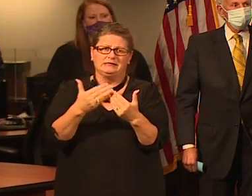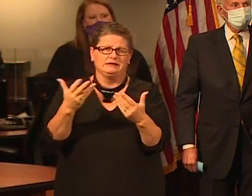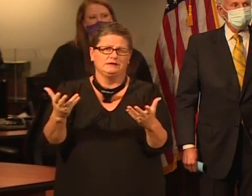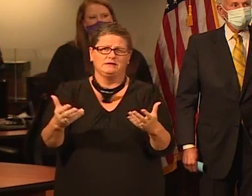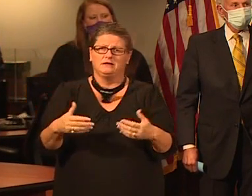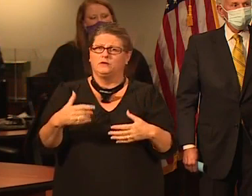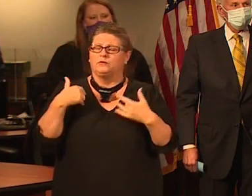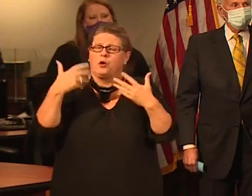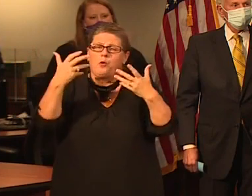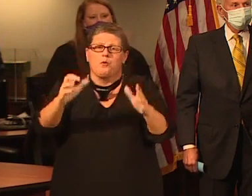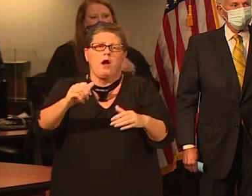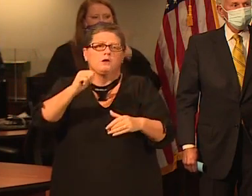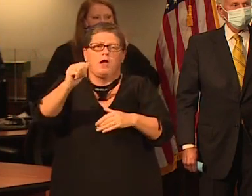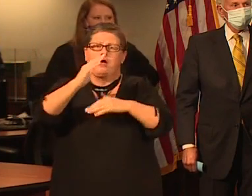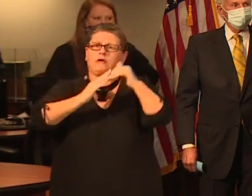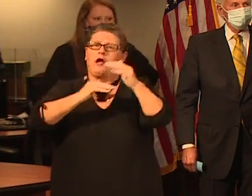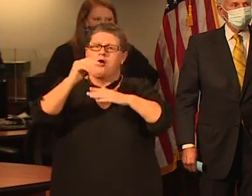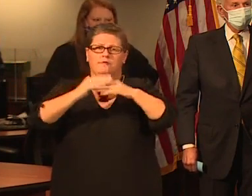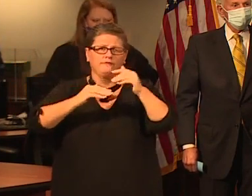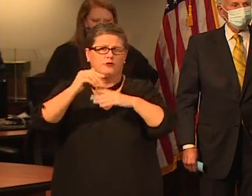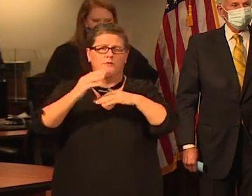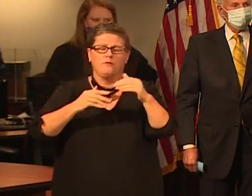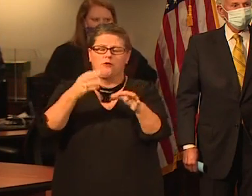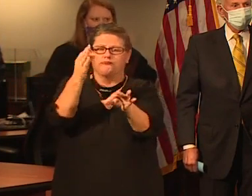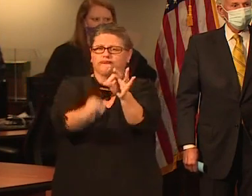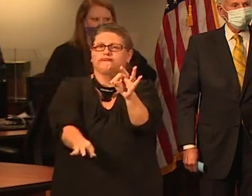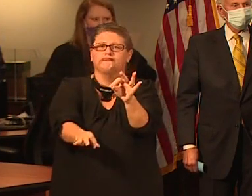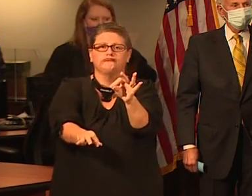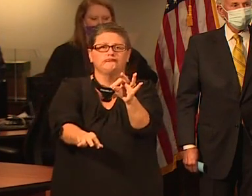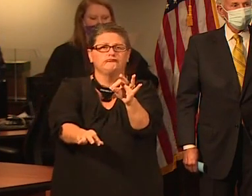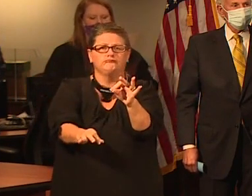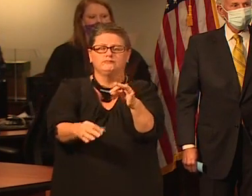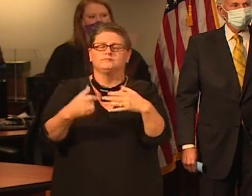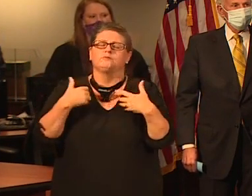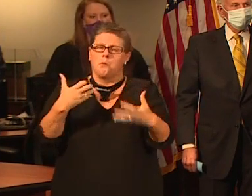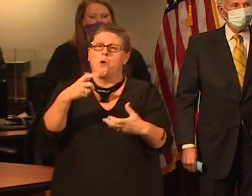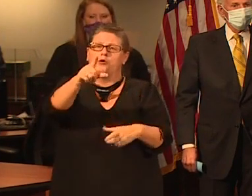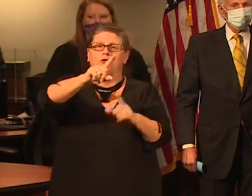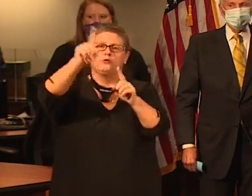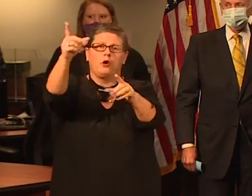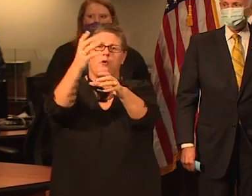GOVERNOR SAID. IT IS EASY. IT IS NO LONGER UNCOMFORTABLE.